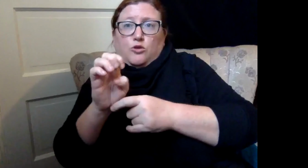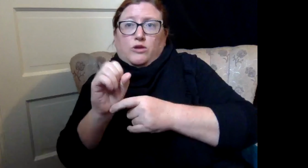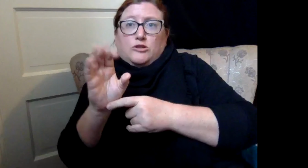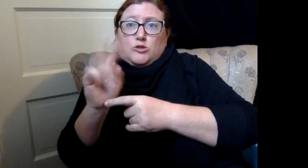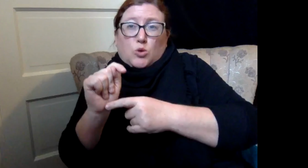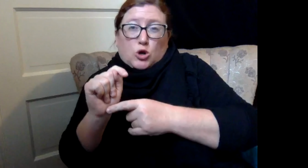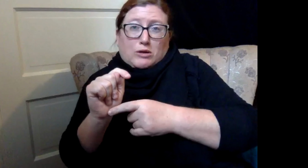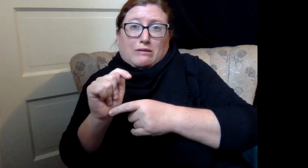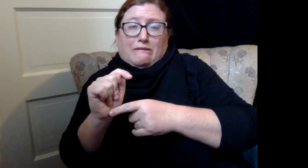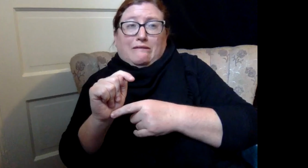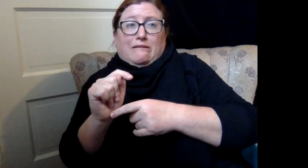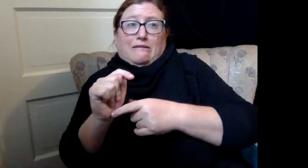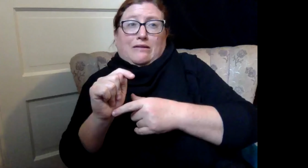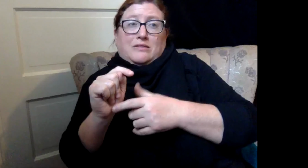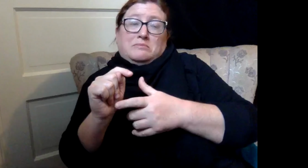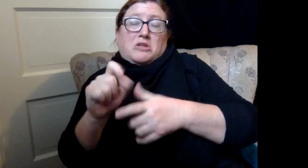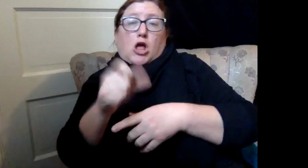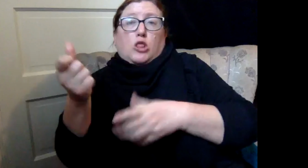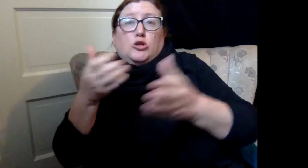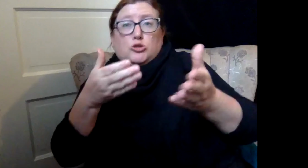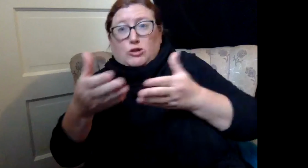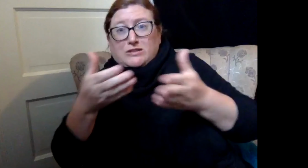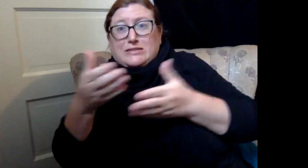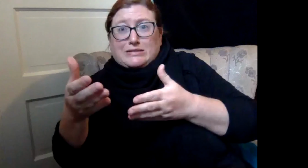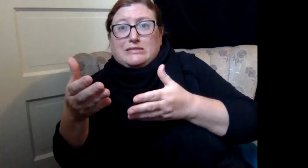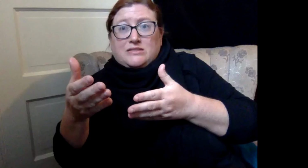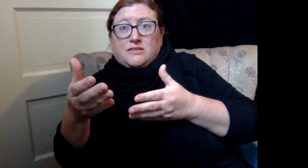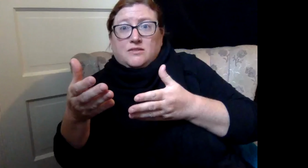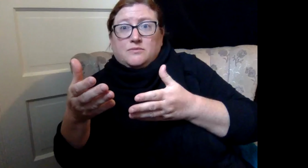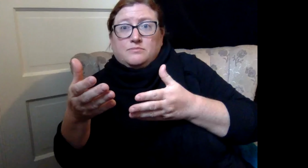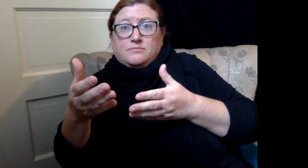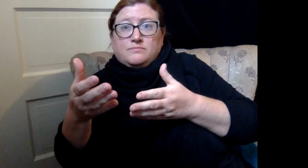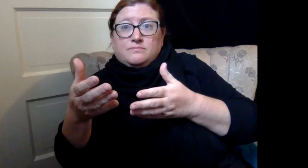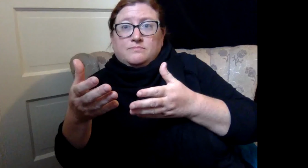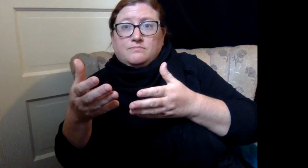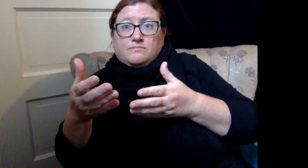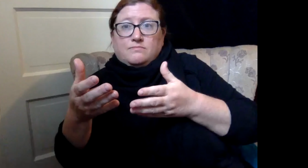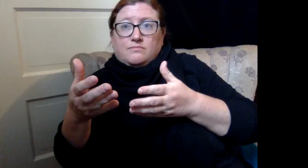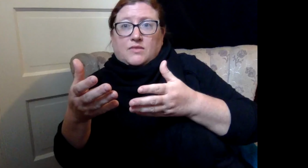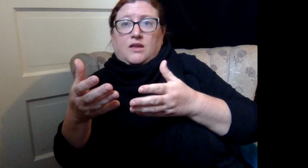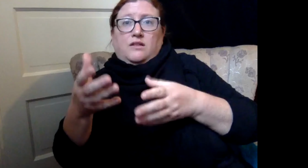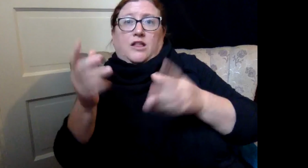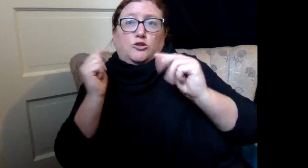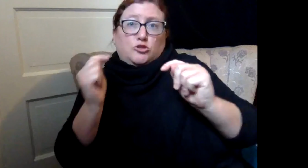a triage or a last resort. It could wo come in to complete a